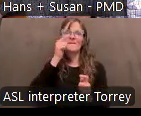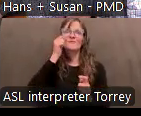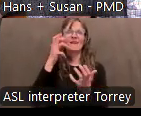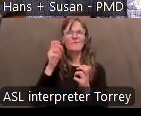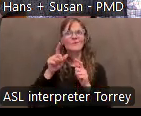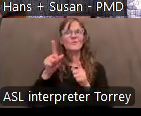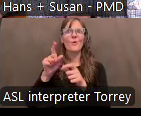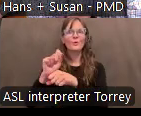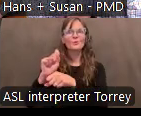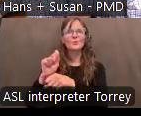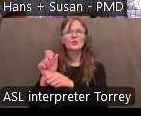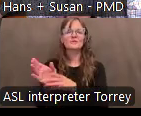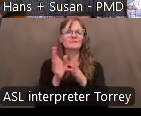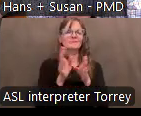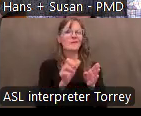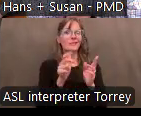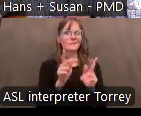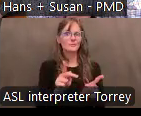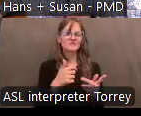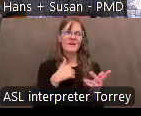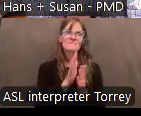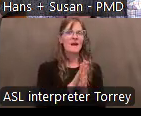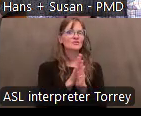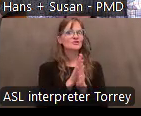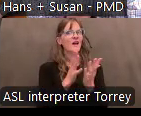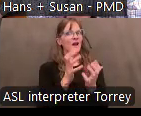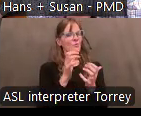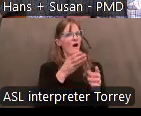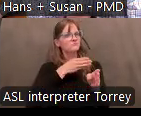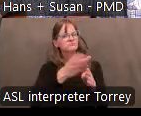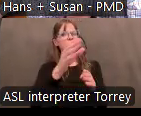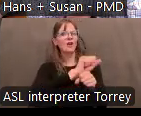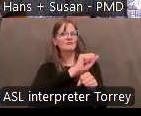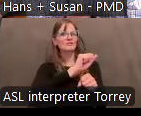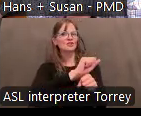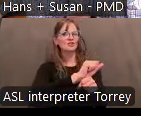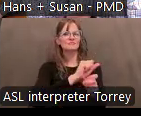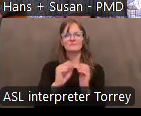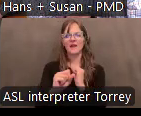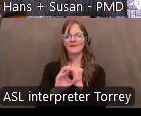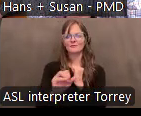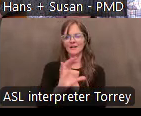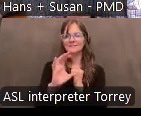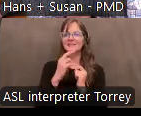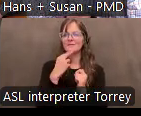[Narrator] Become a CDCP today for free. Sign up at WISCaregiverCDCP.com.